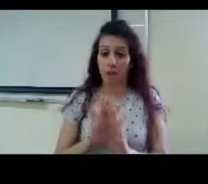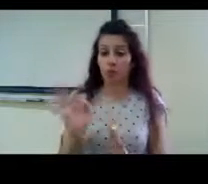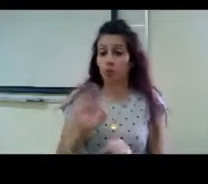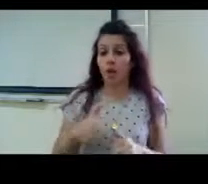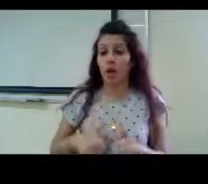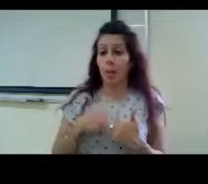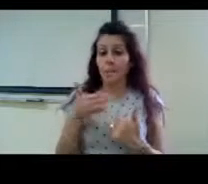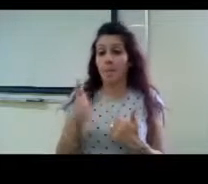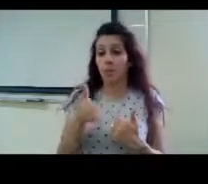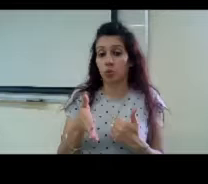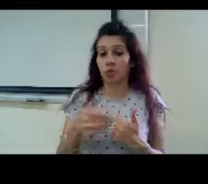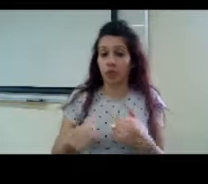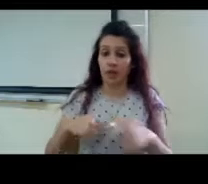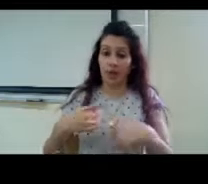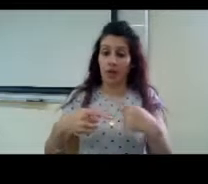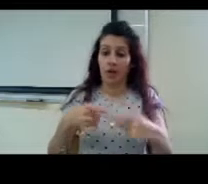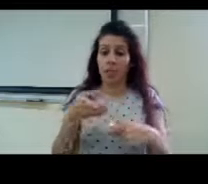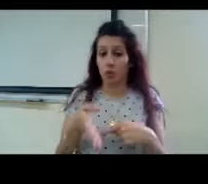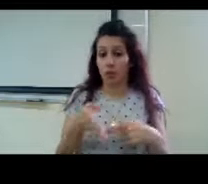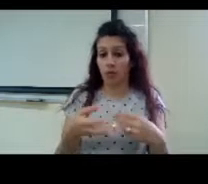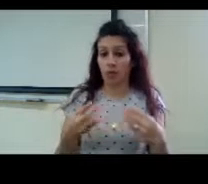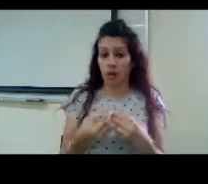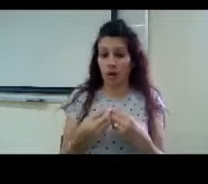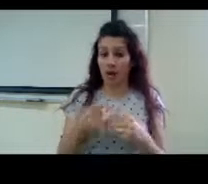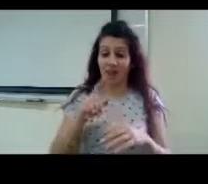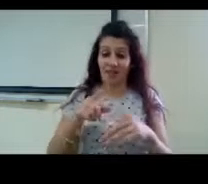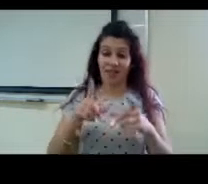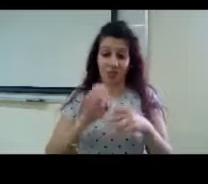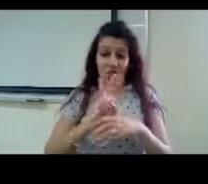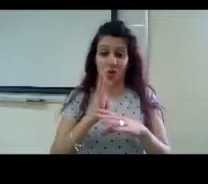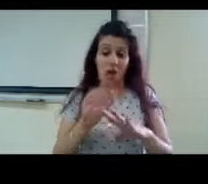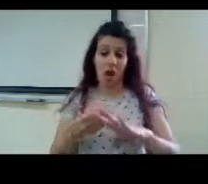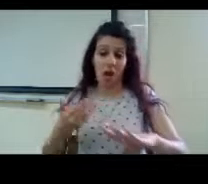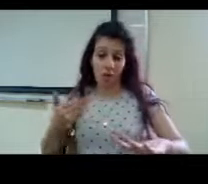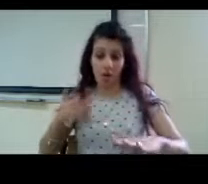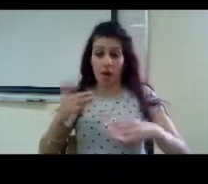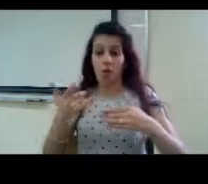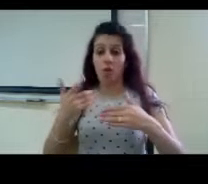more accessible our learning platform is very well documented but recognizing